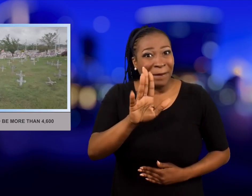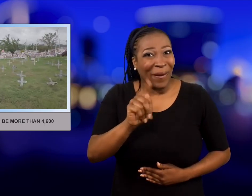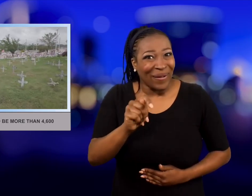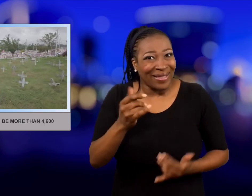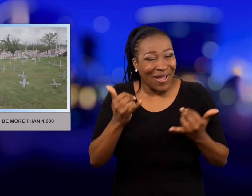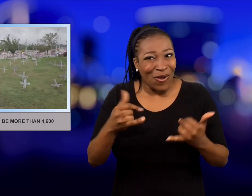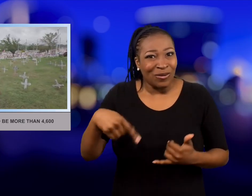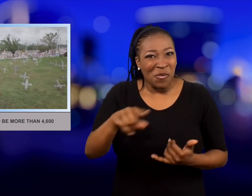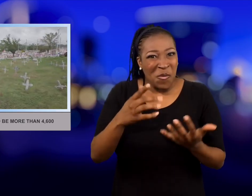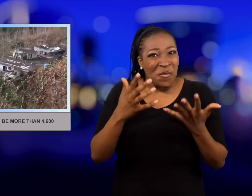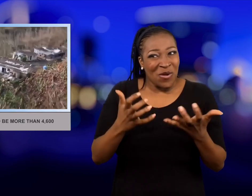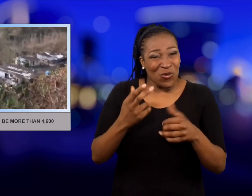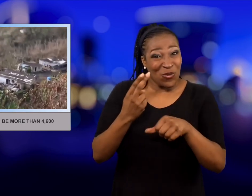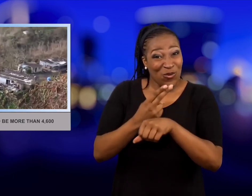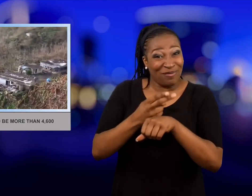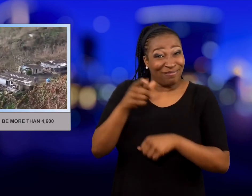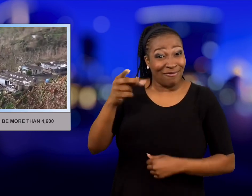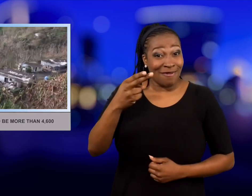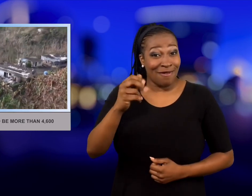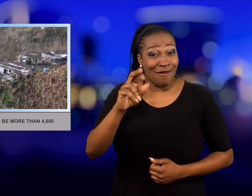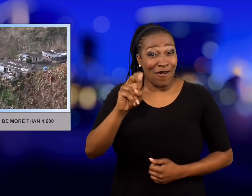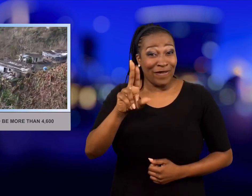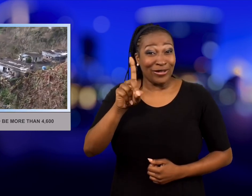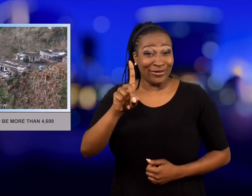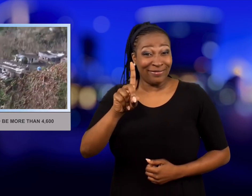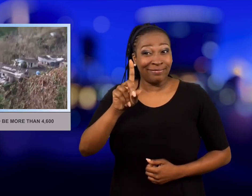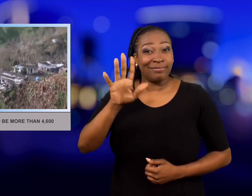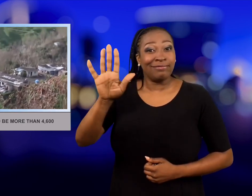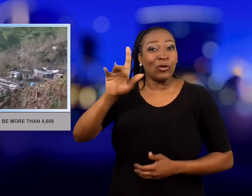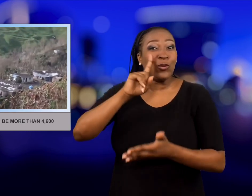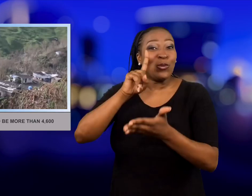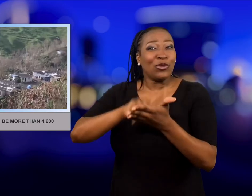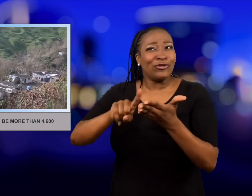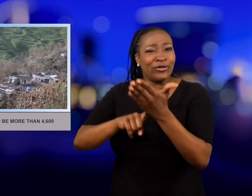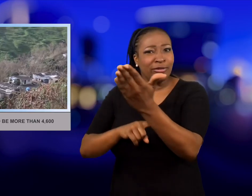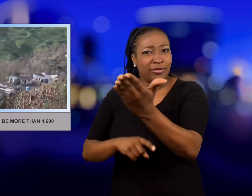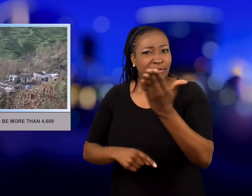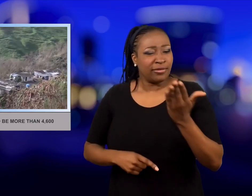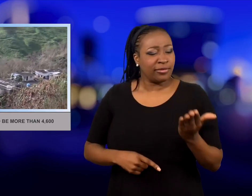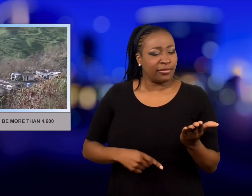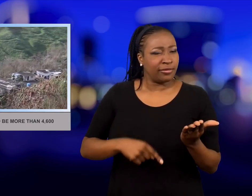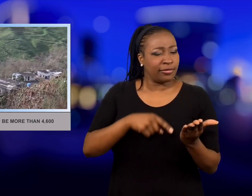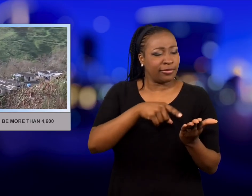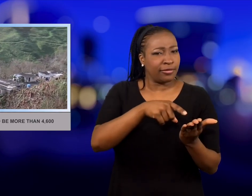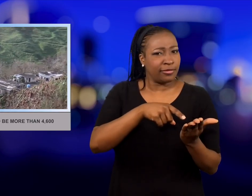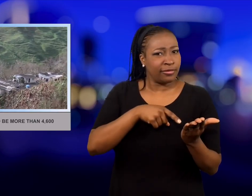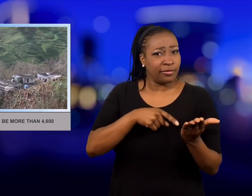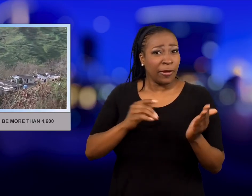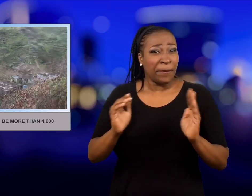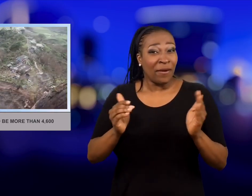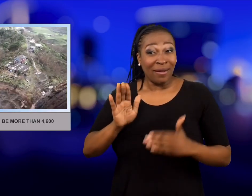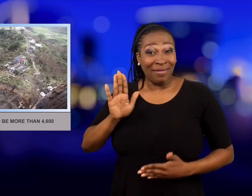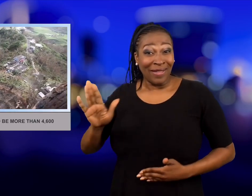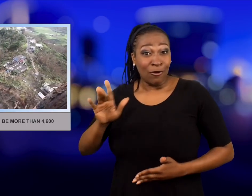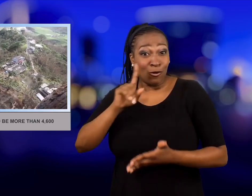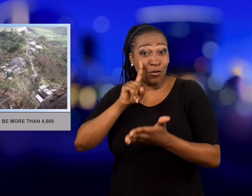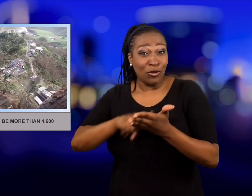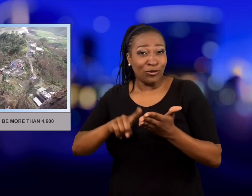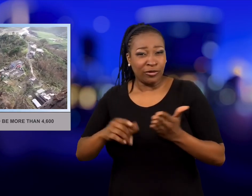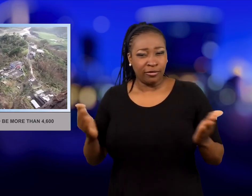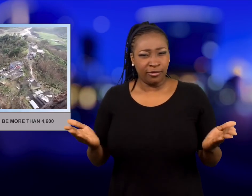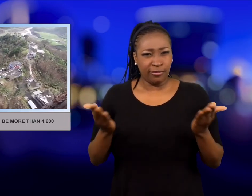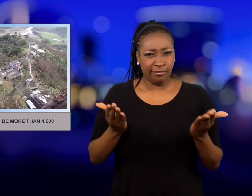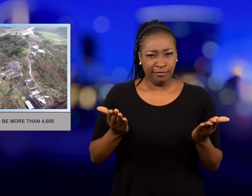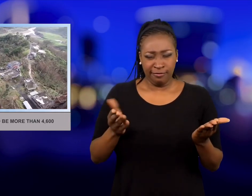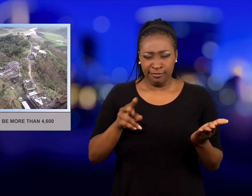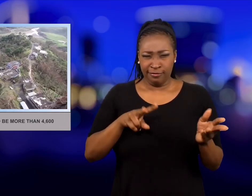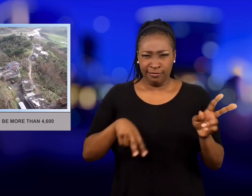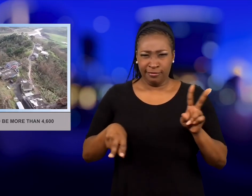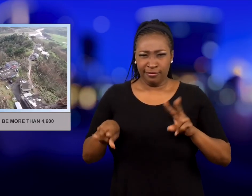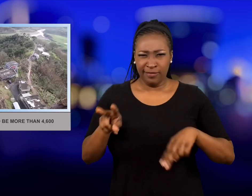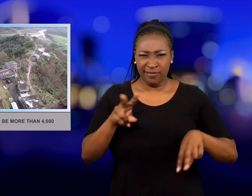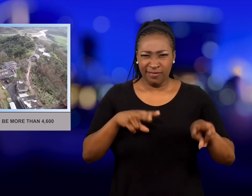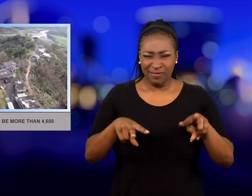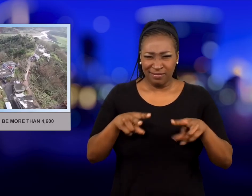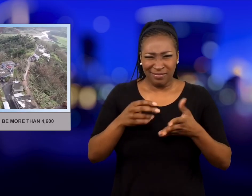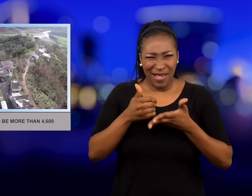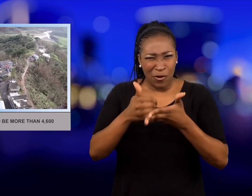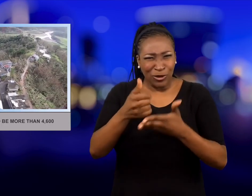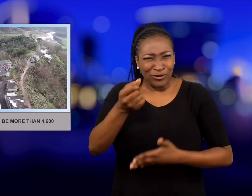want to use the Harvard research to commission their own study to better understand what